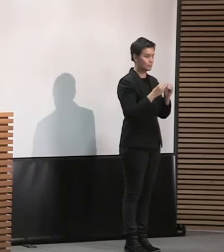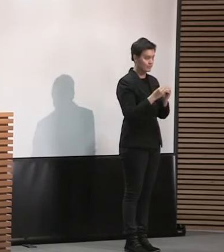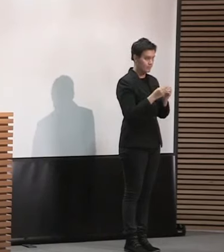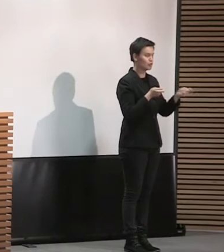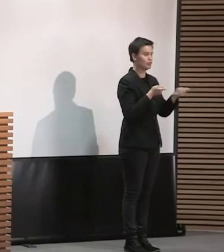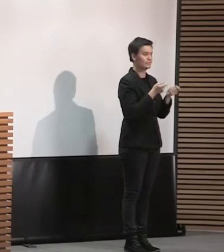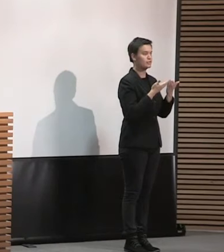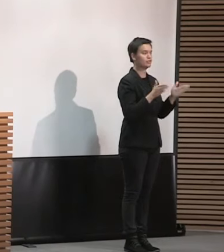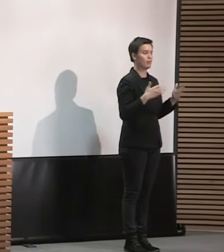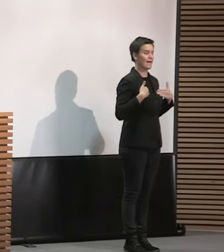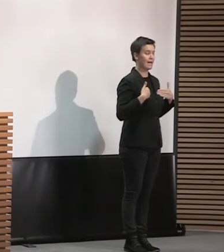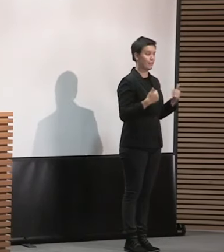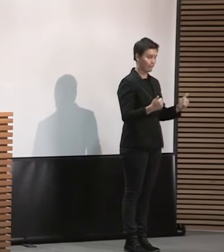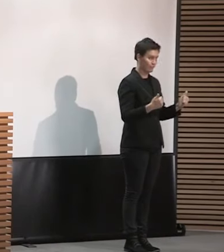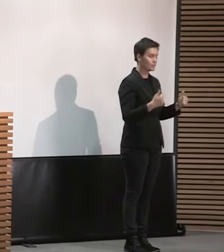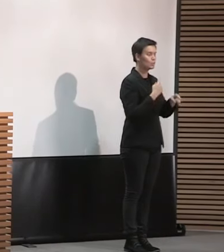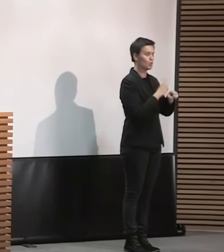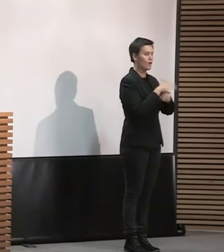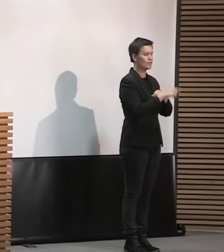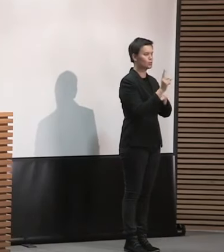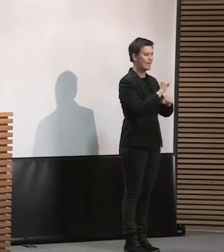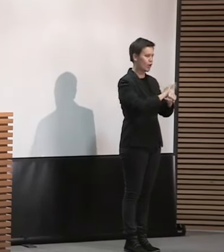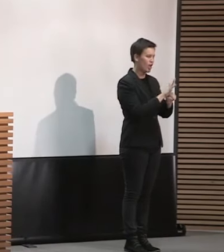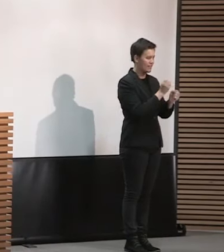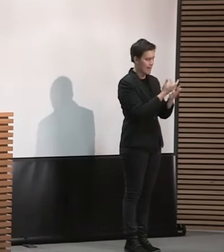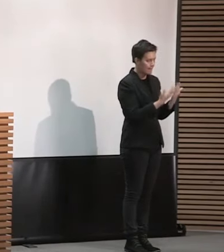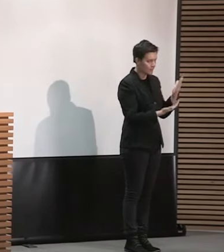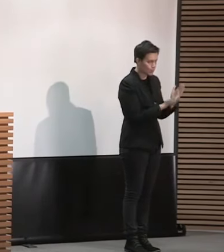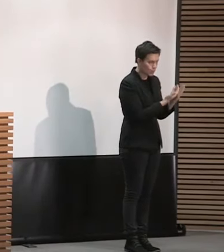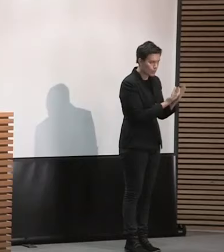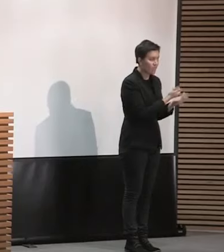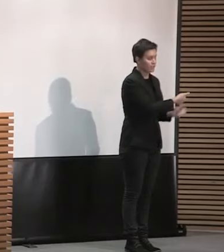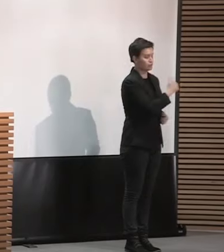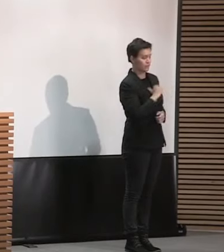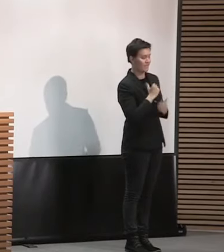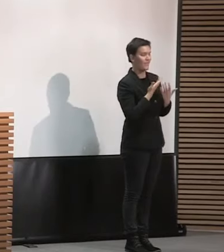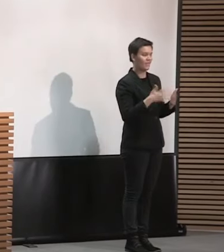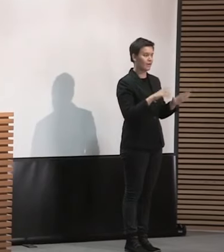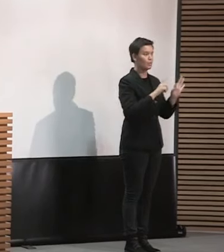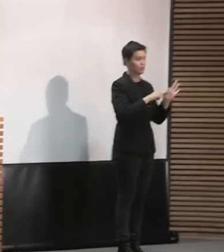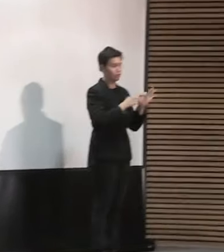that testing process. Our testing regime is in a critical part of our response